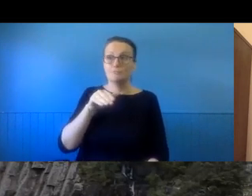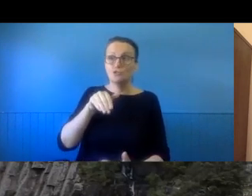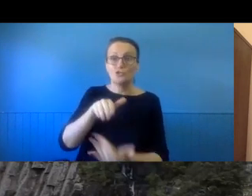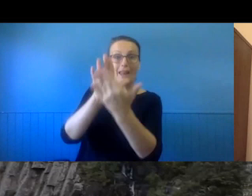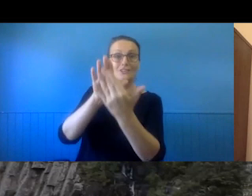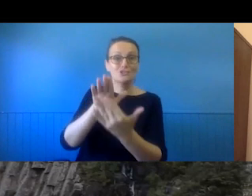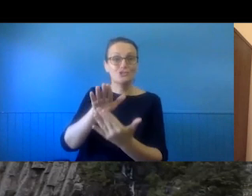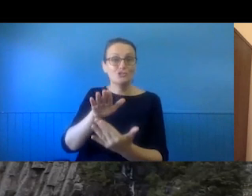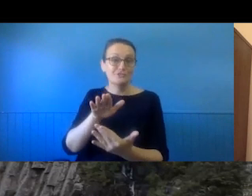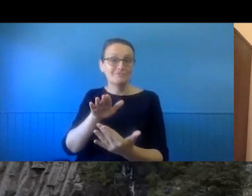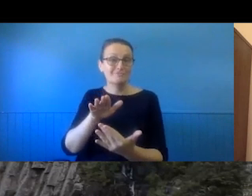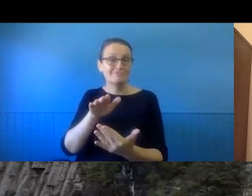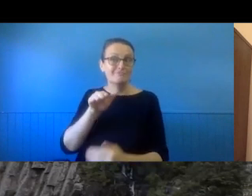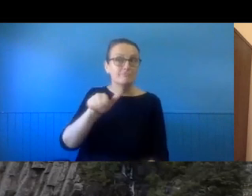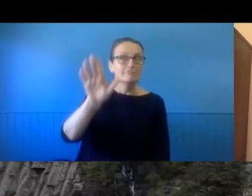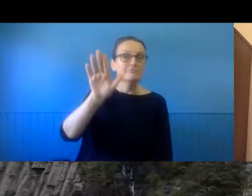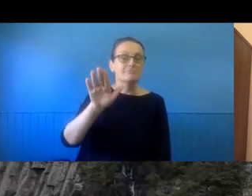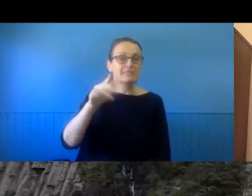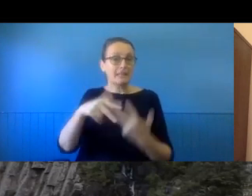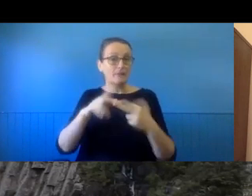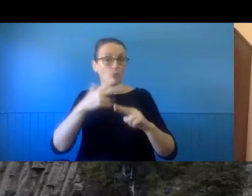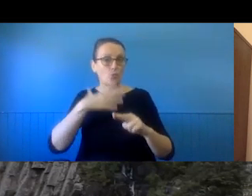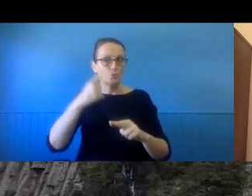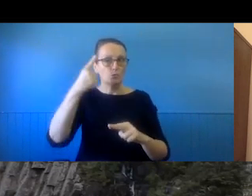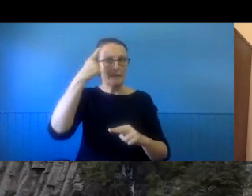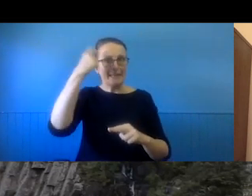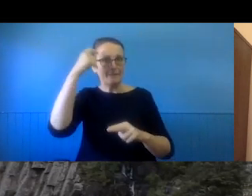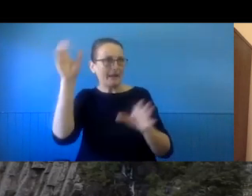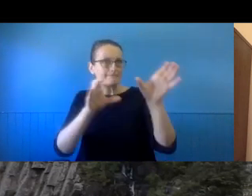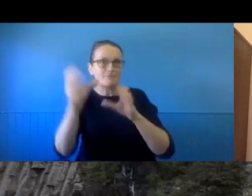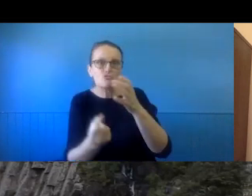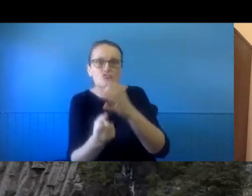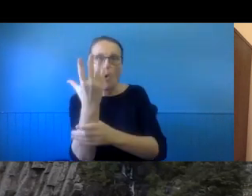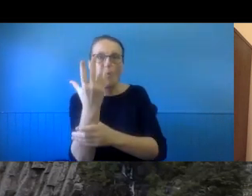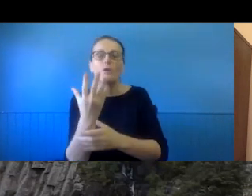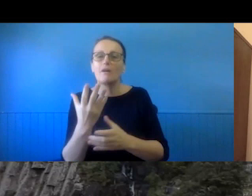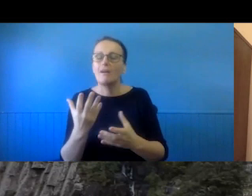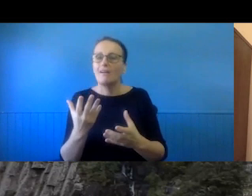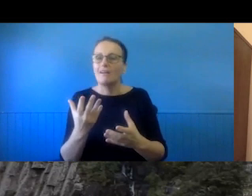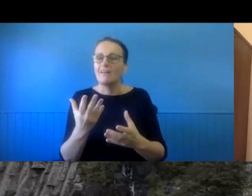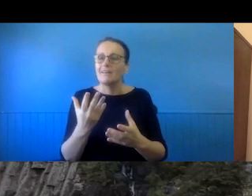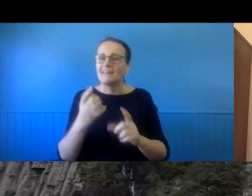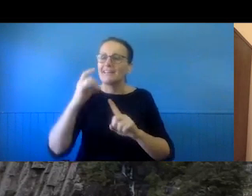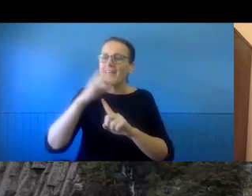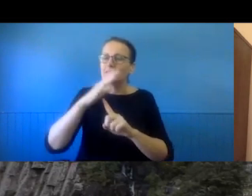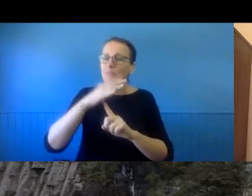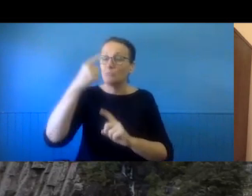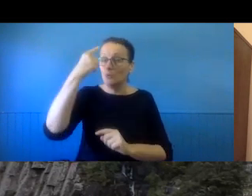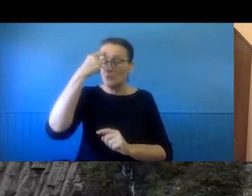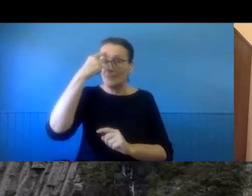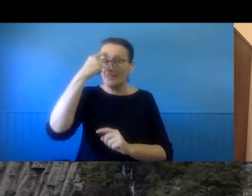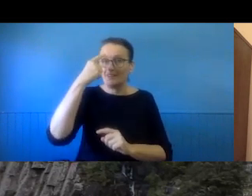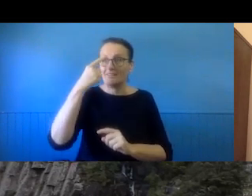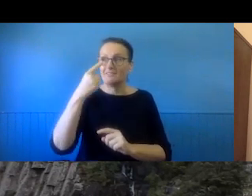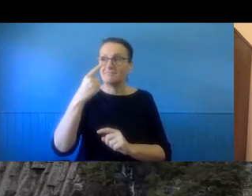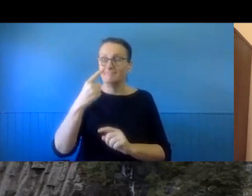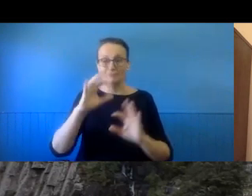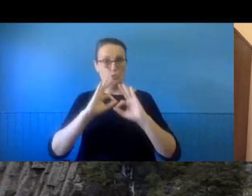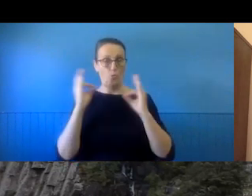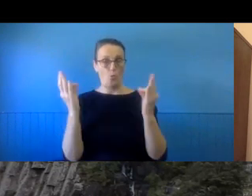that it bears thinking about how the system is going and whether it can